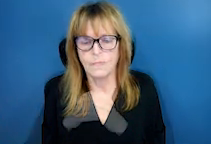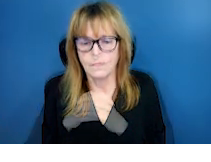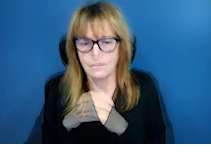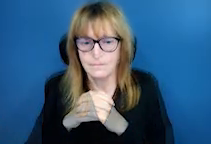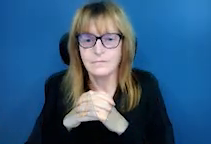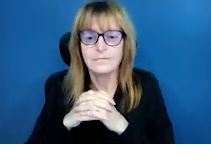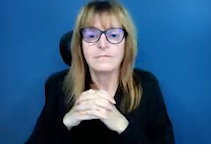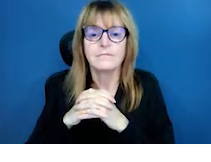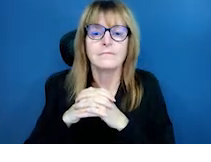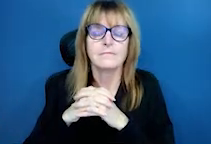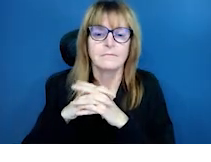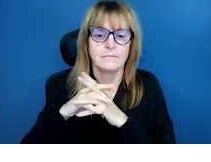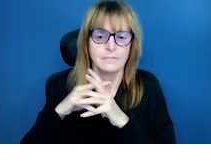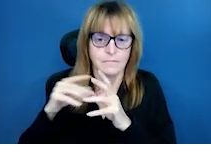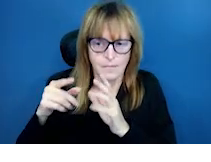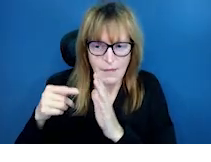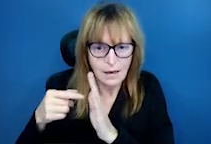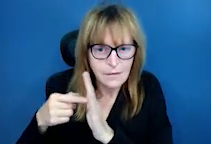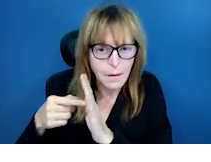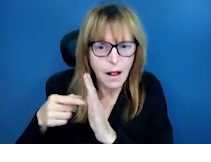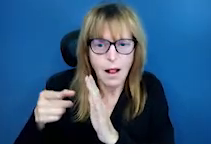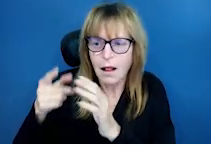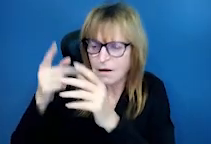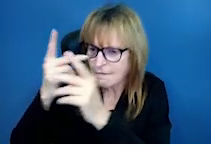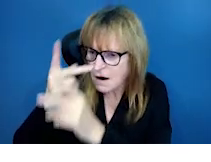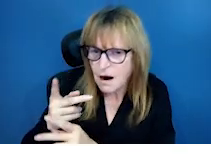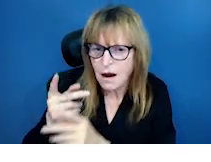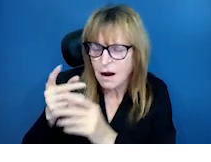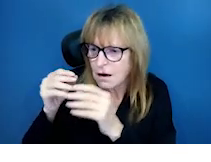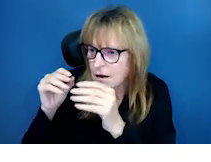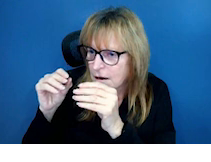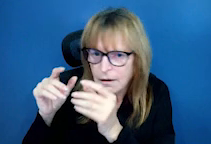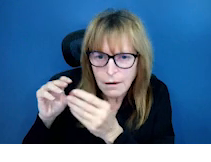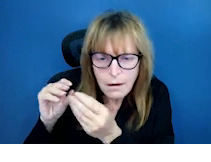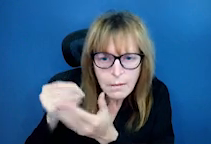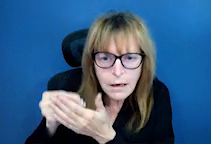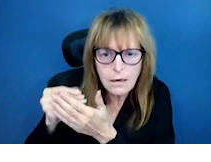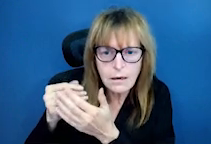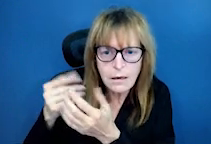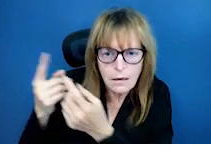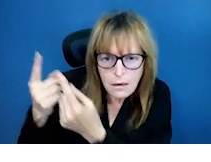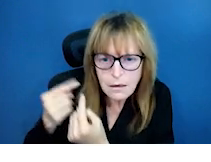This organization filed 339 returns last year and served Indigenous clients.